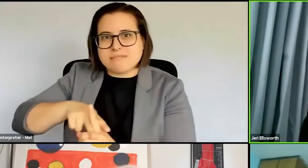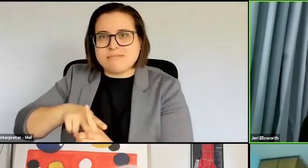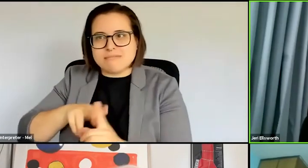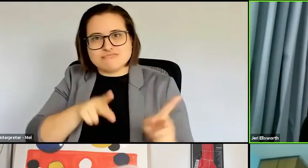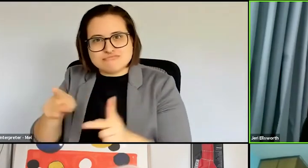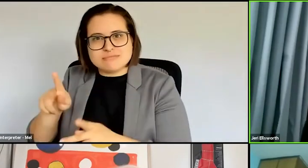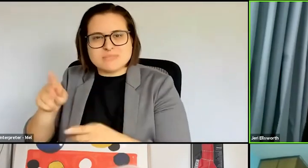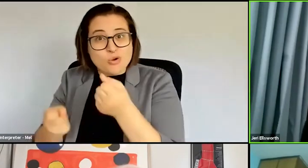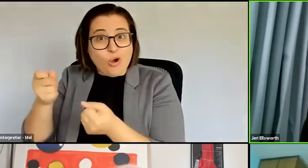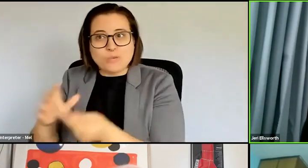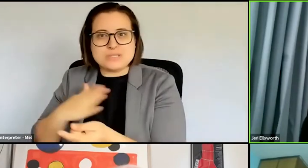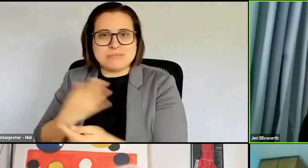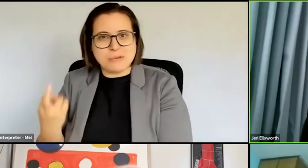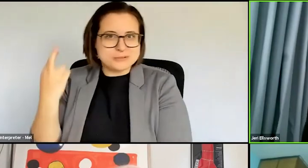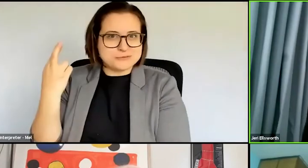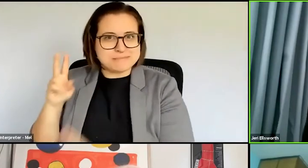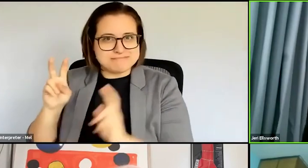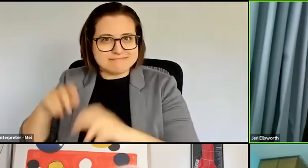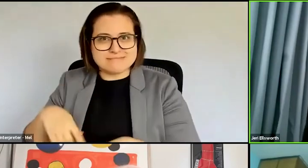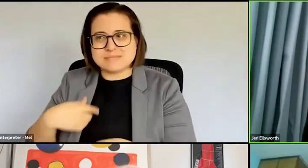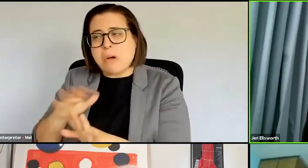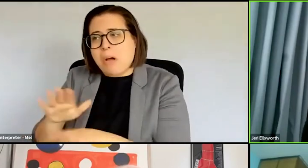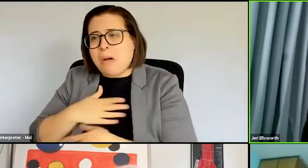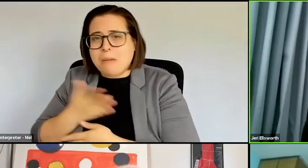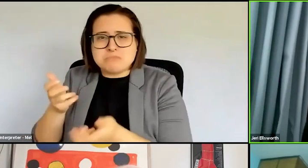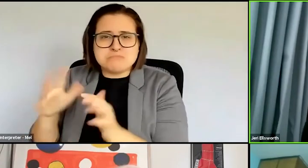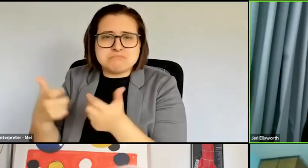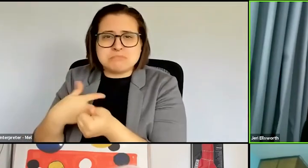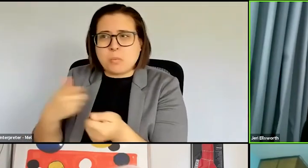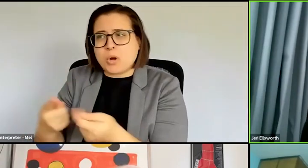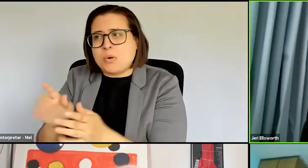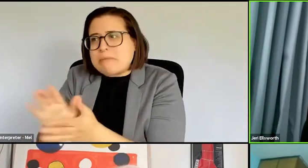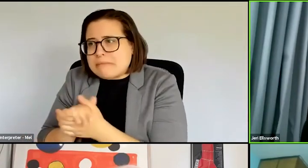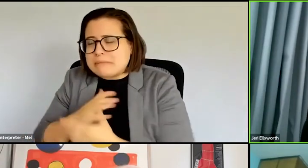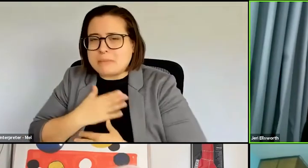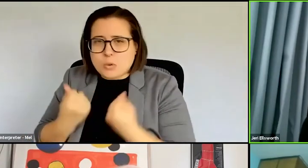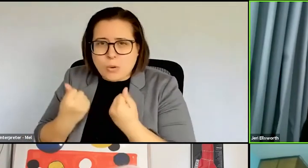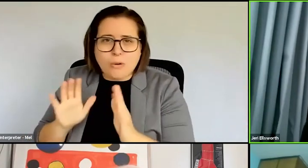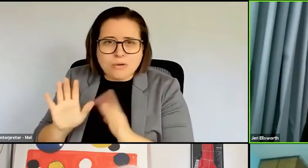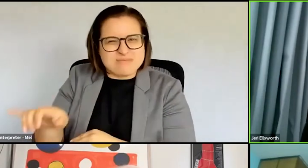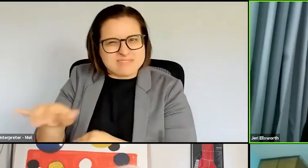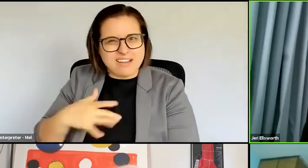and I didn't want to crash it you know, and there was like that real emotional connection